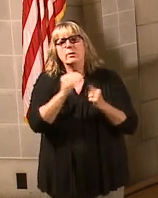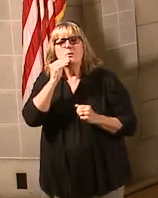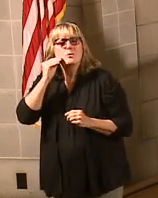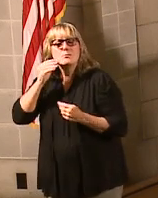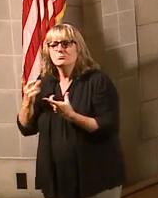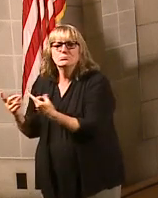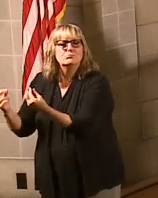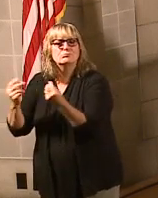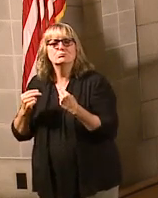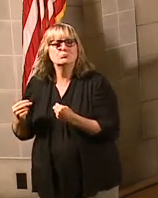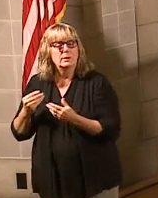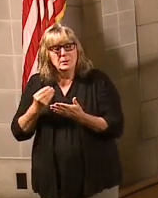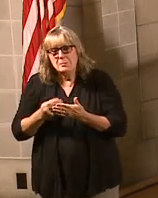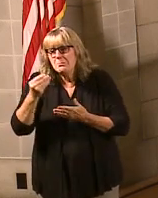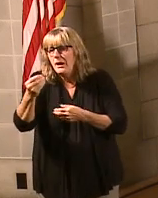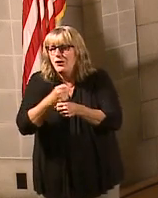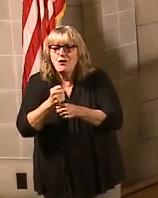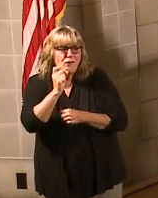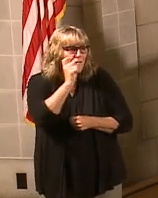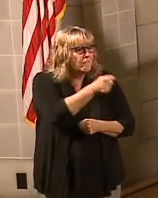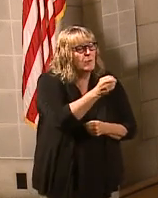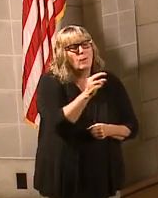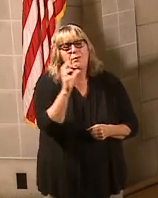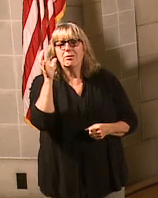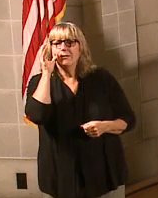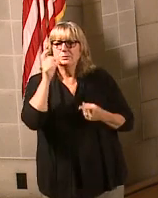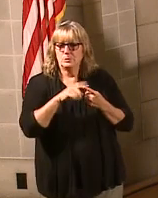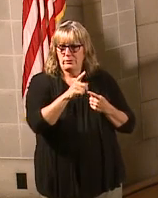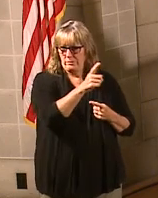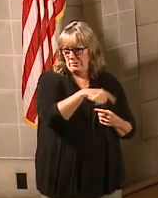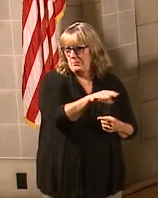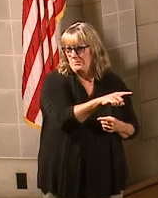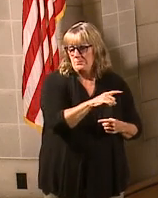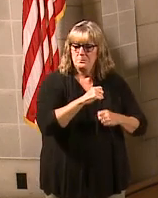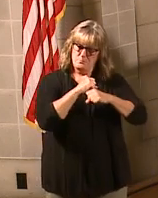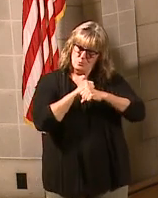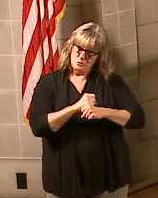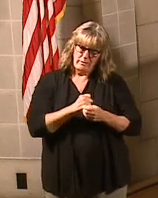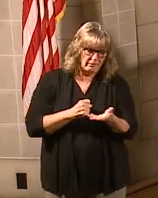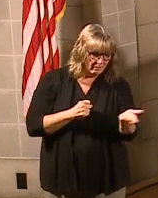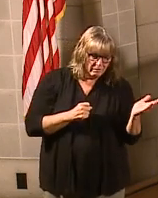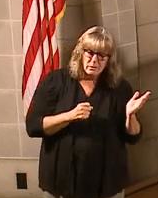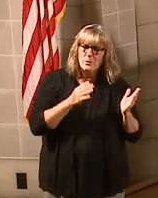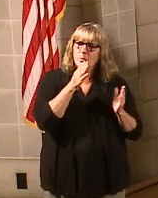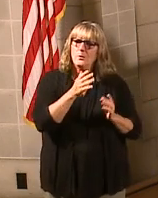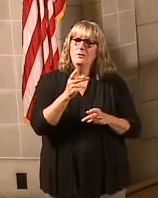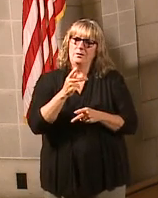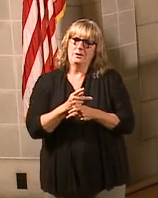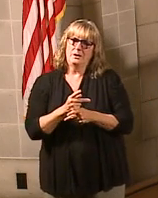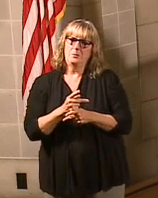GREAT JOB, HELP THEM WITH THEIR YARDWORK WHEN THEY'RE WORKING ENDSLESS AMOUNTS OF NIGHT